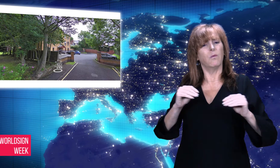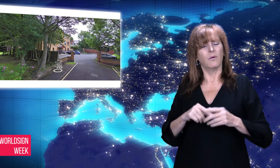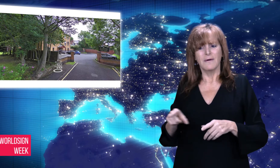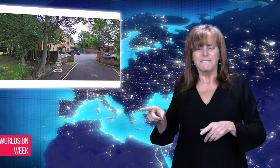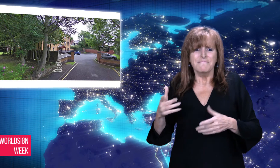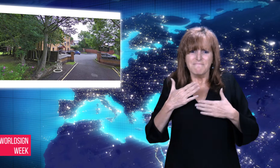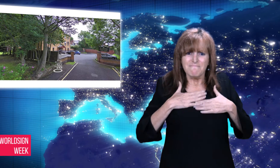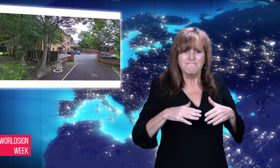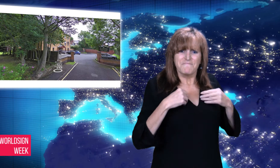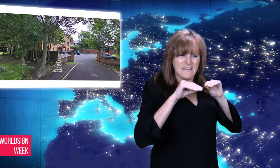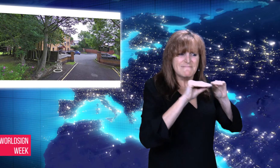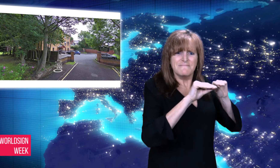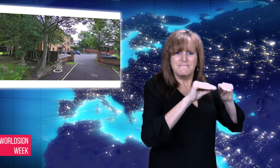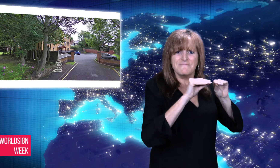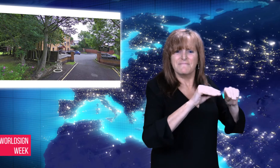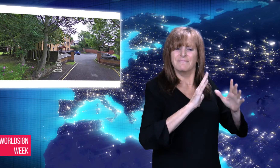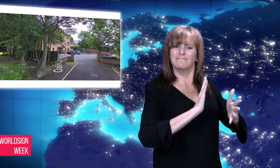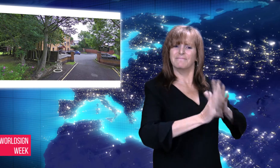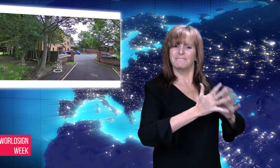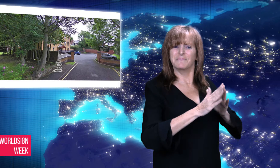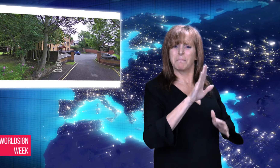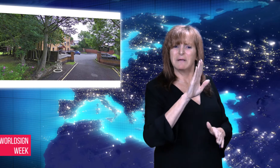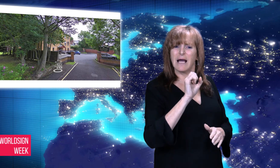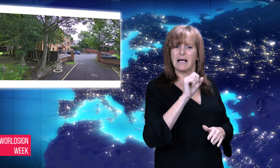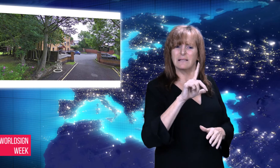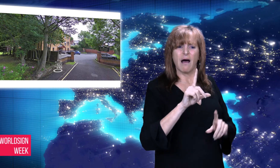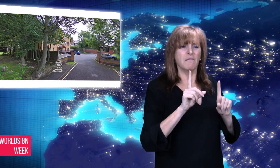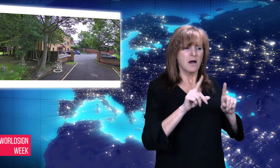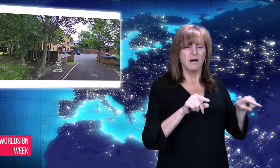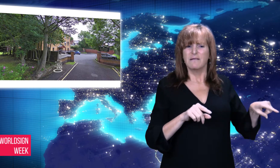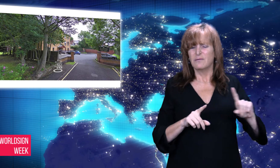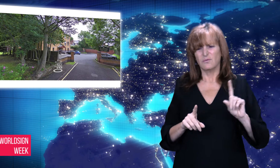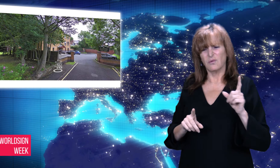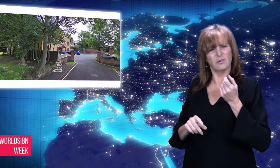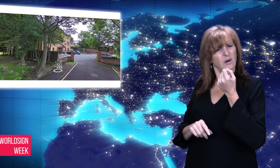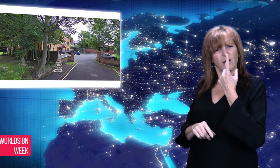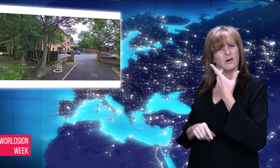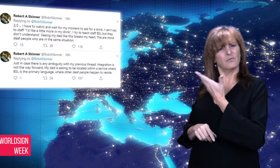He tried teaching BSL, but they would not understand